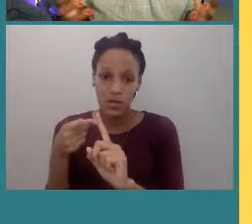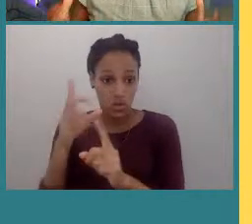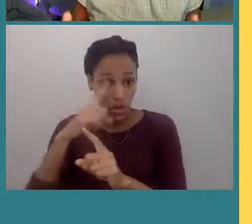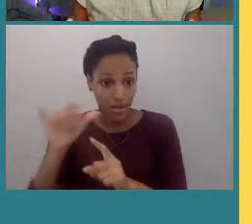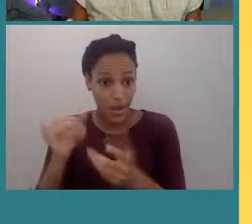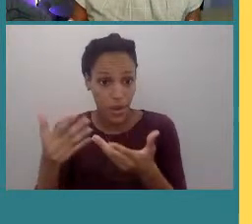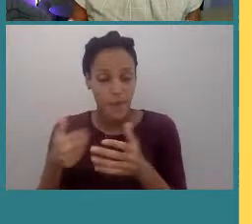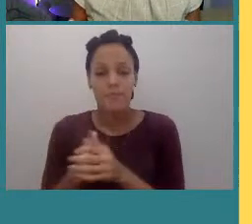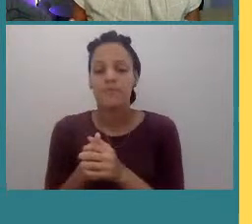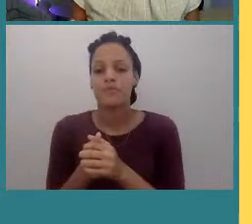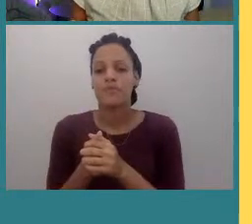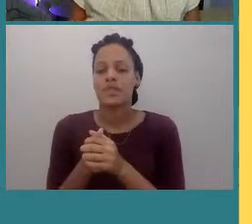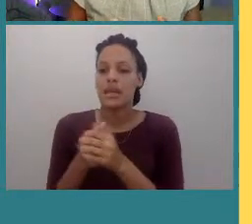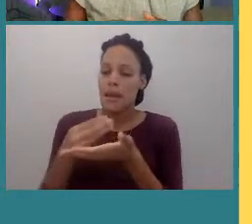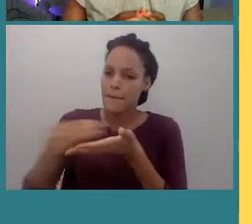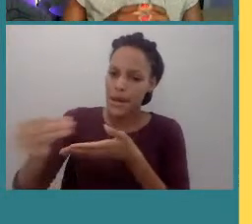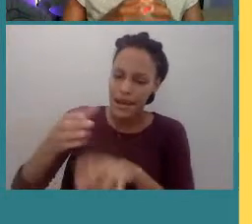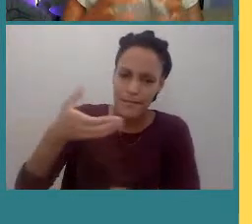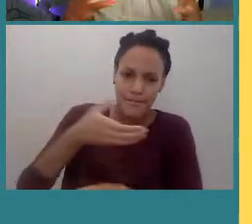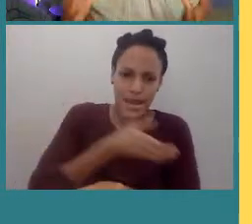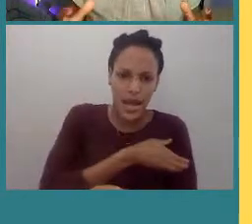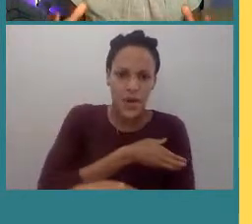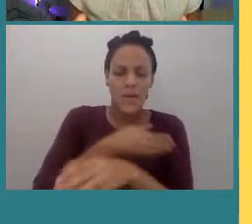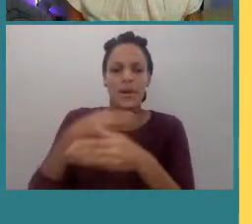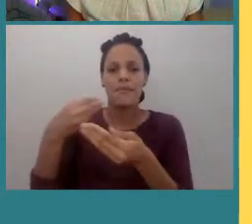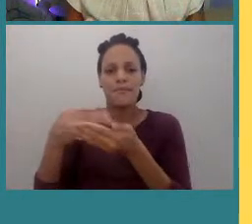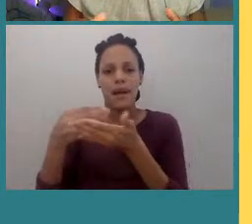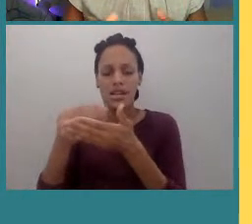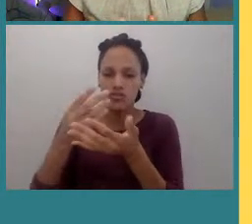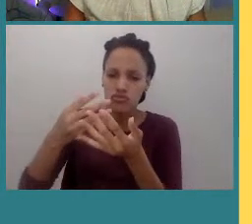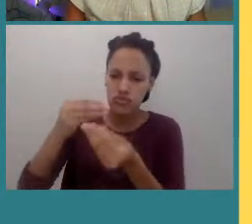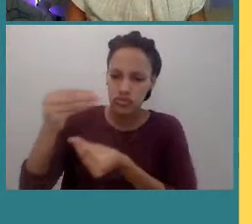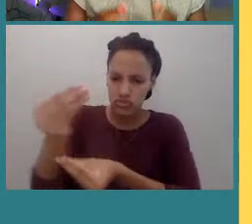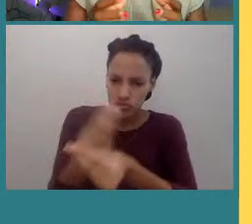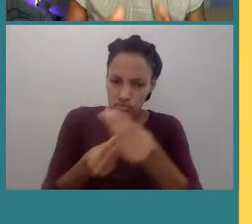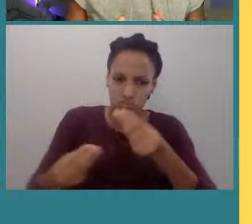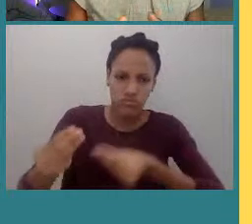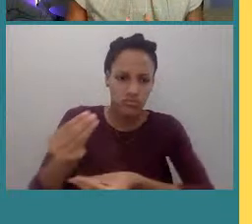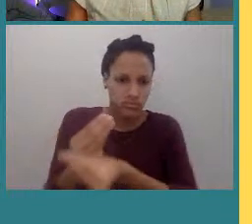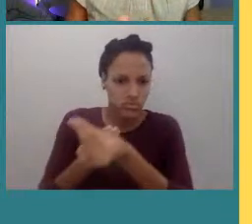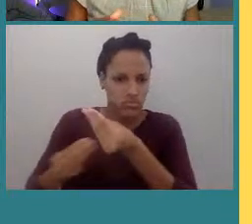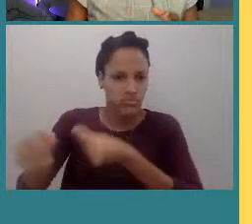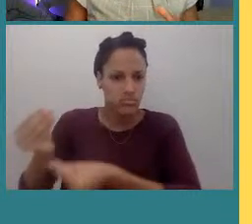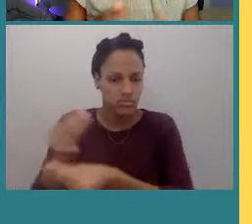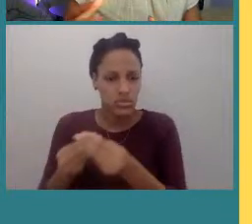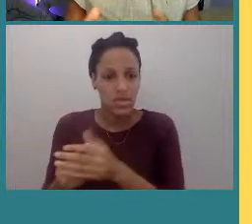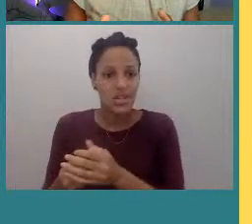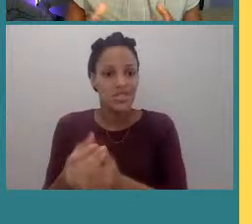versus money circulation. I am sure we have all heard the statistics that I am going to